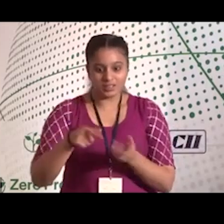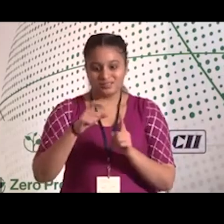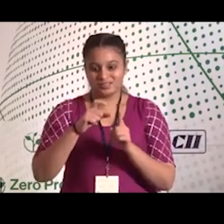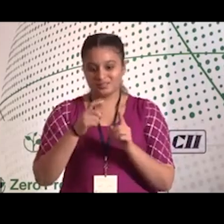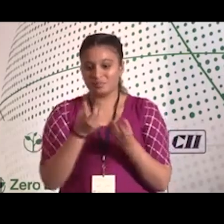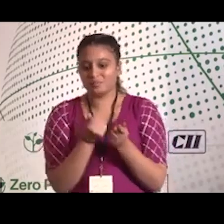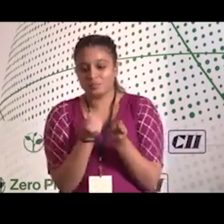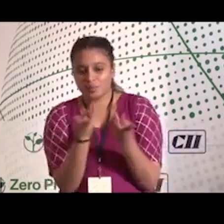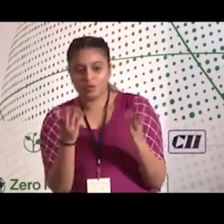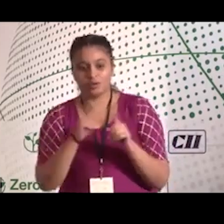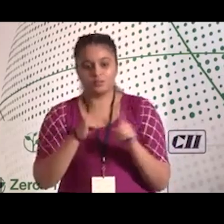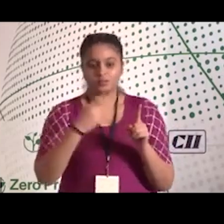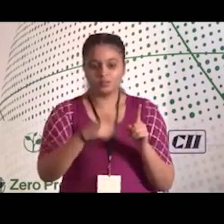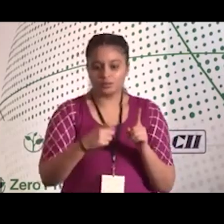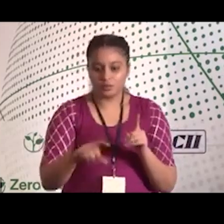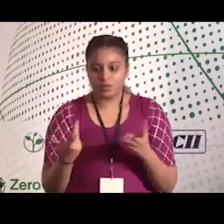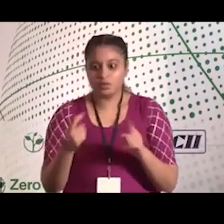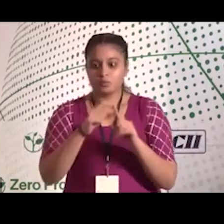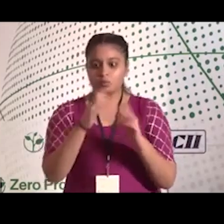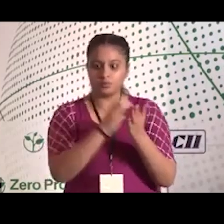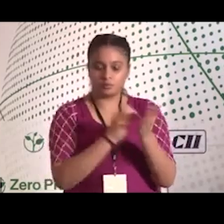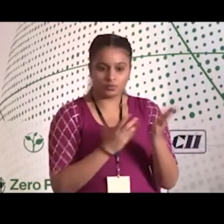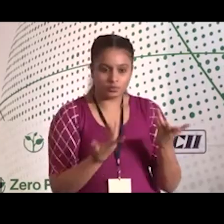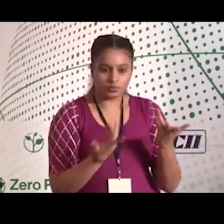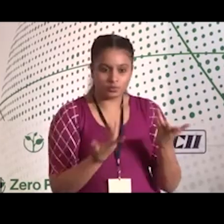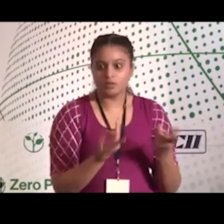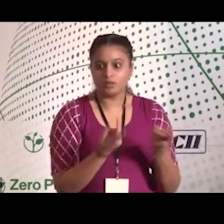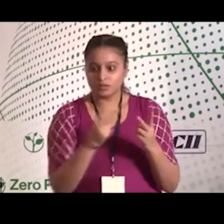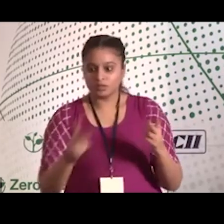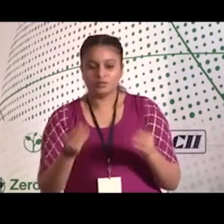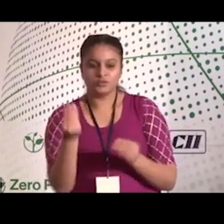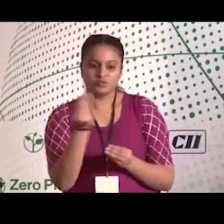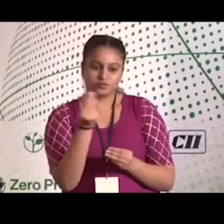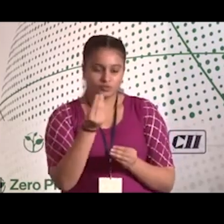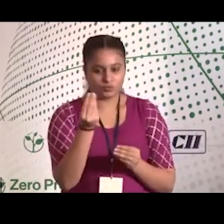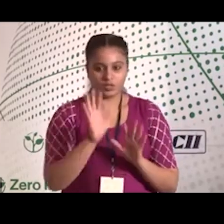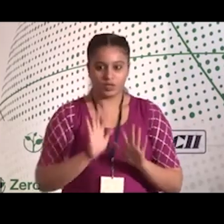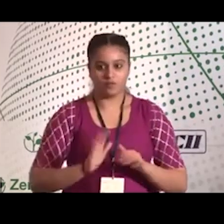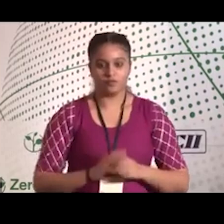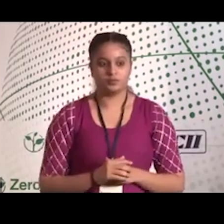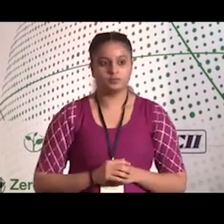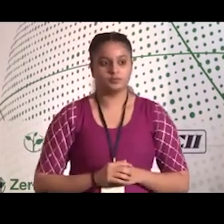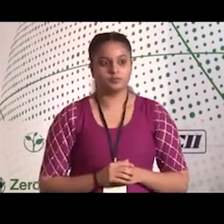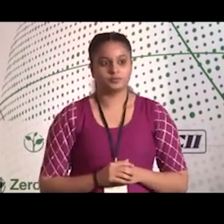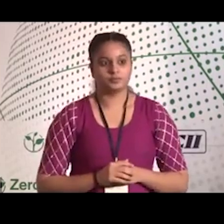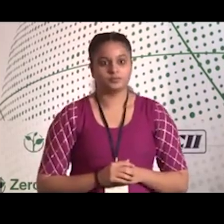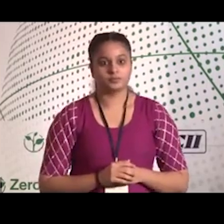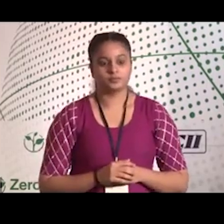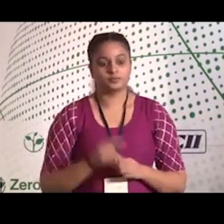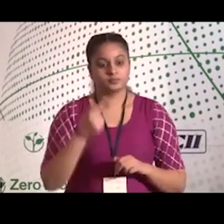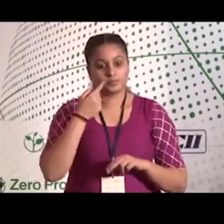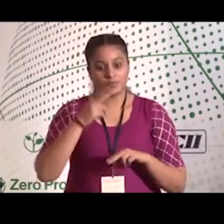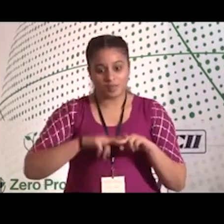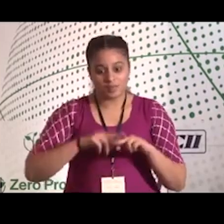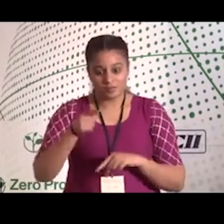in funding programs around this, but there are very few takers. And if this is the